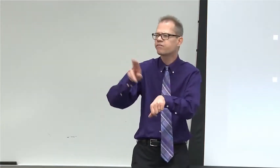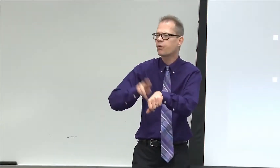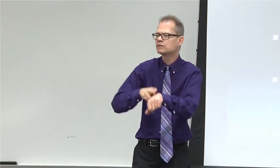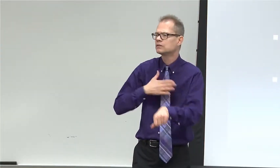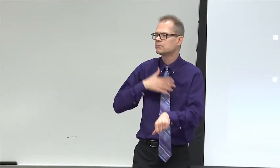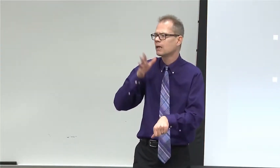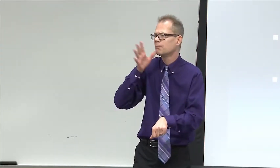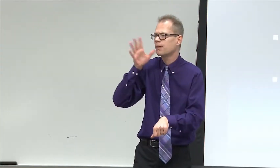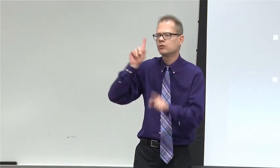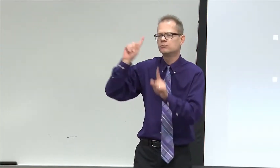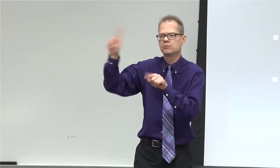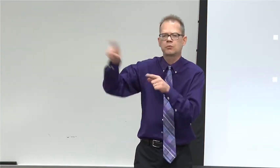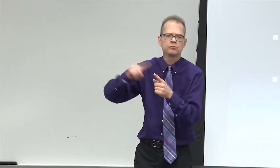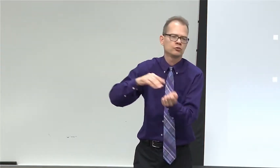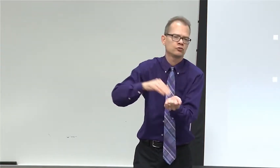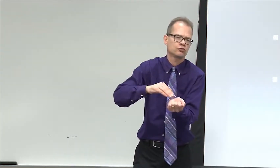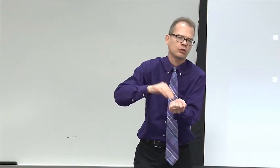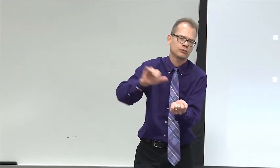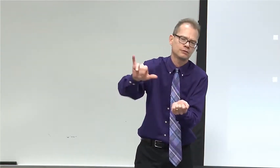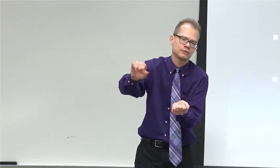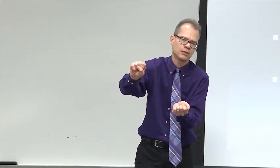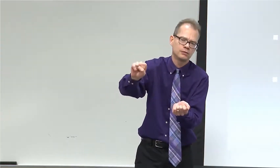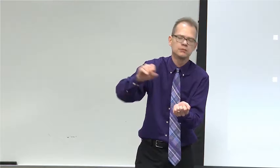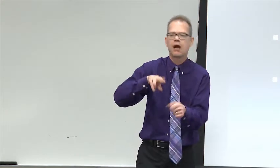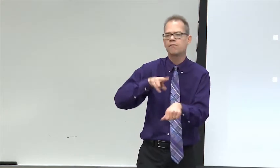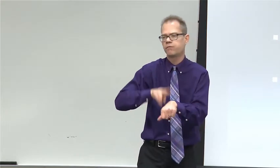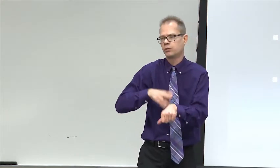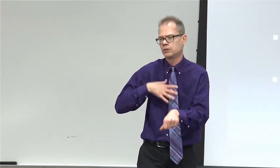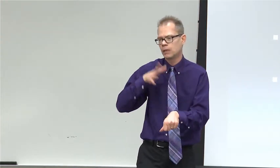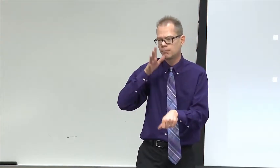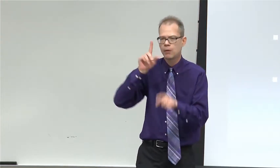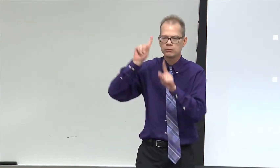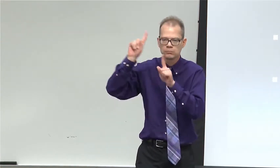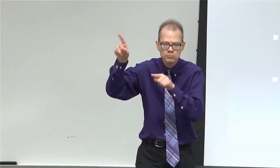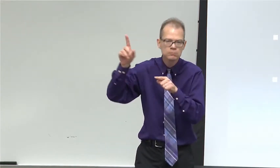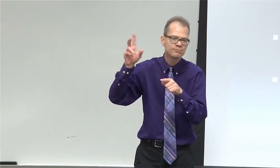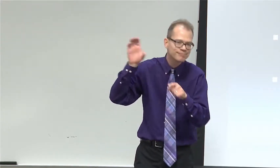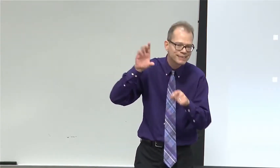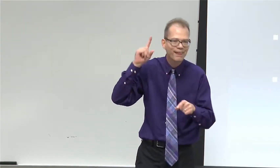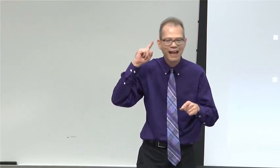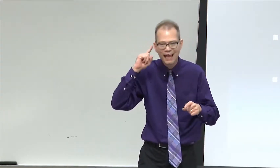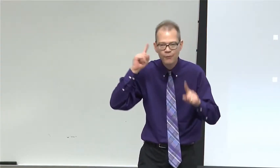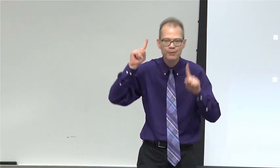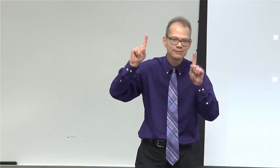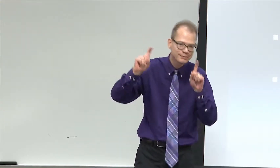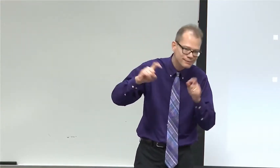But, of course, my parents also took me to the doctor. Of course, my parents made sure that hearing tests